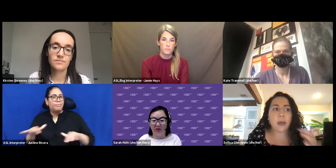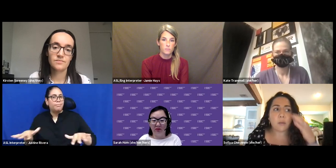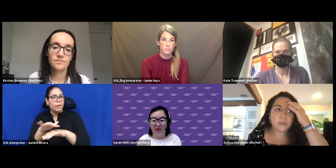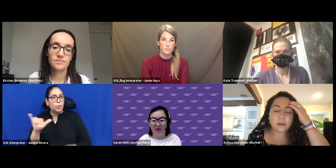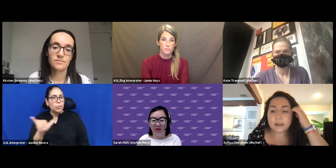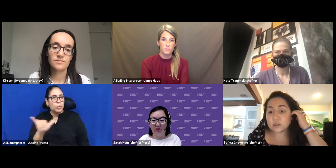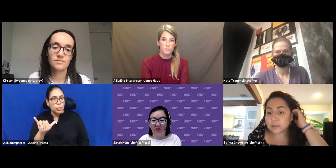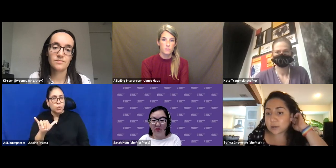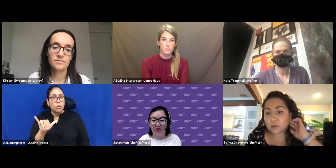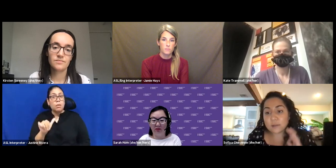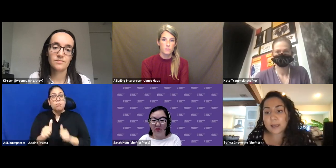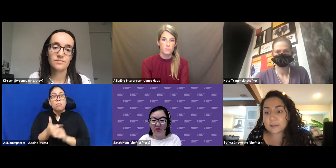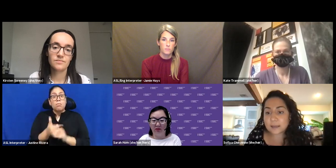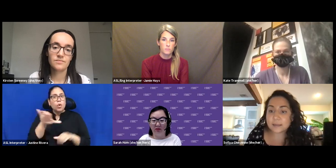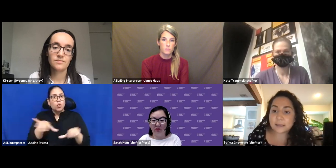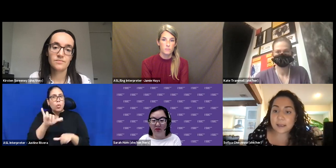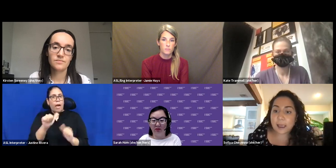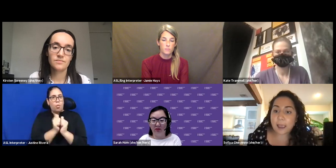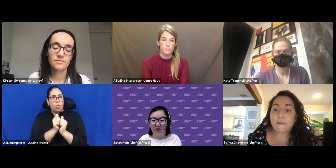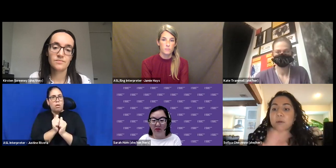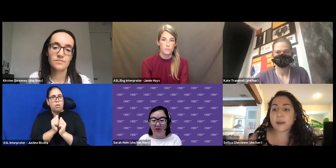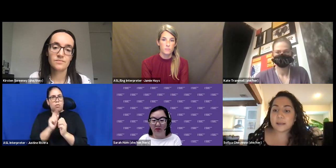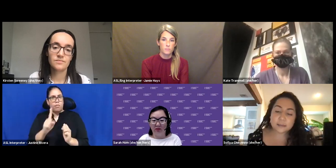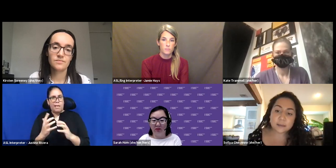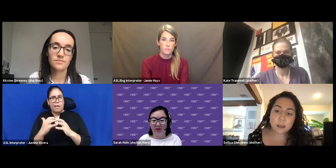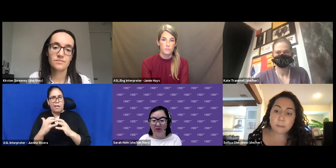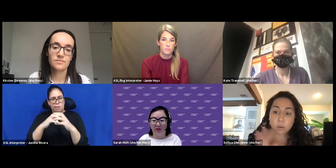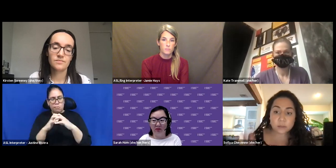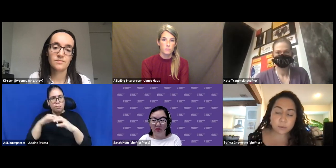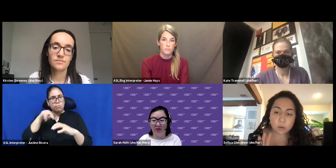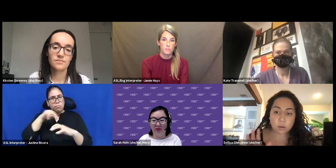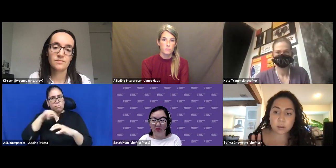that with an intersectional lens and seeing everybody's multiple